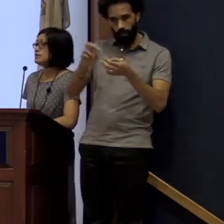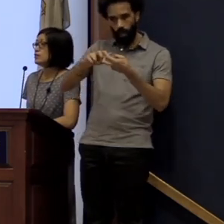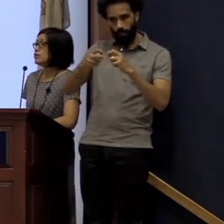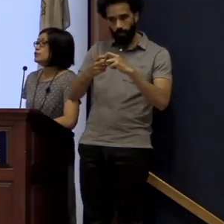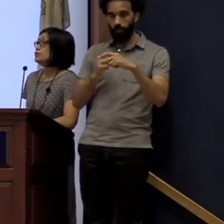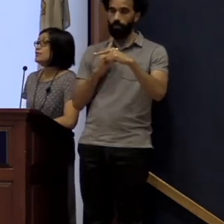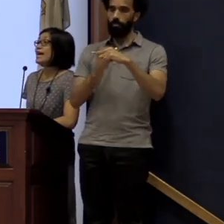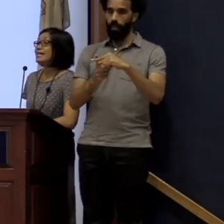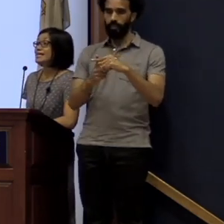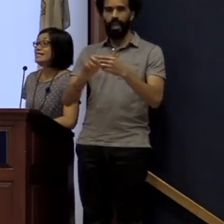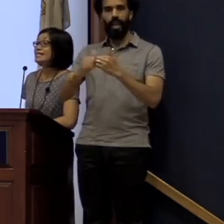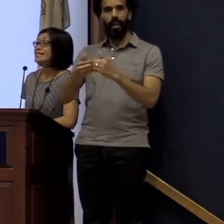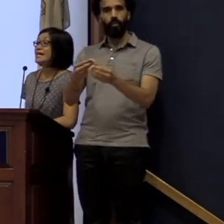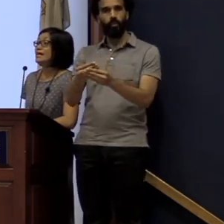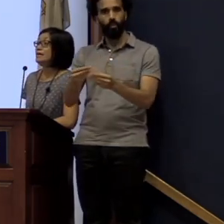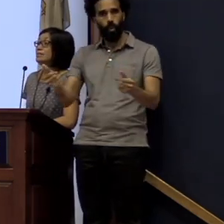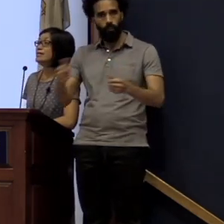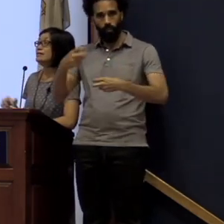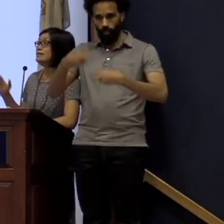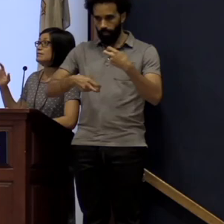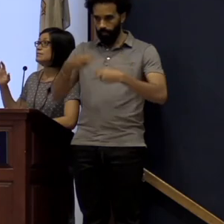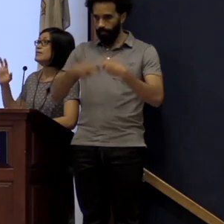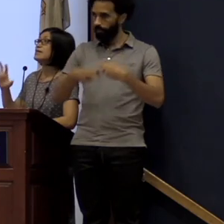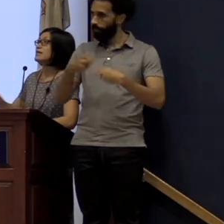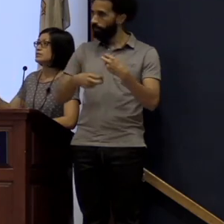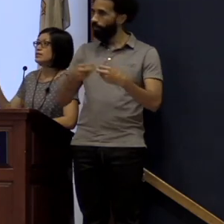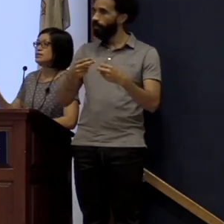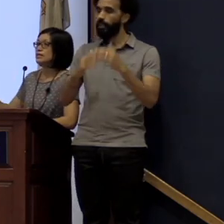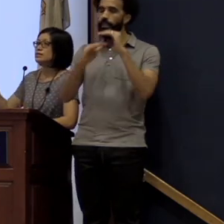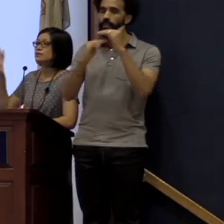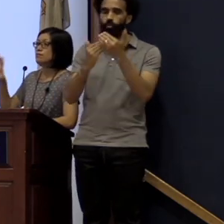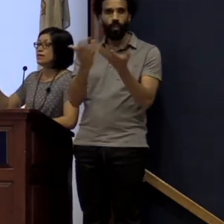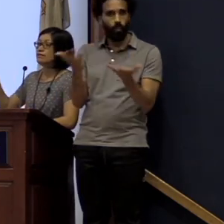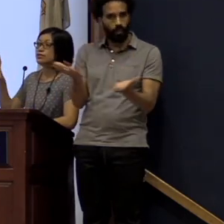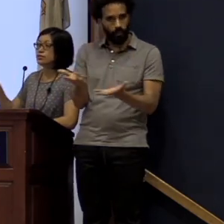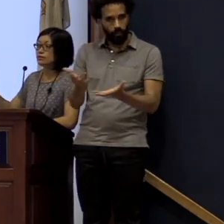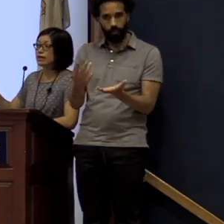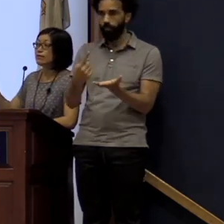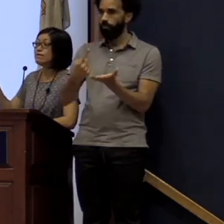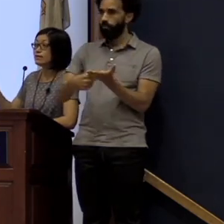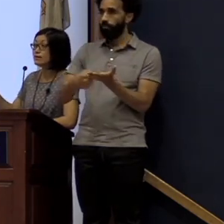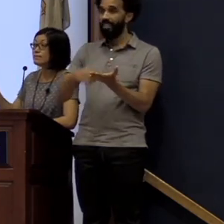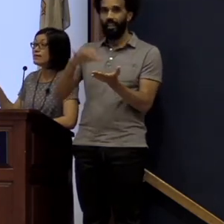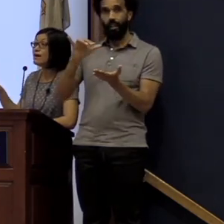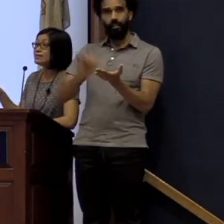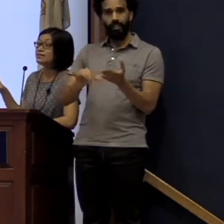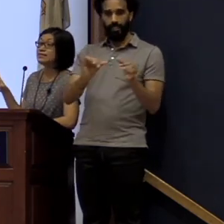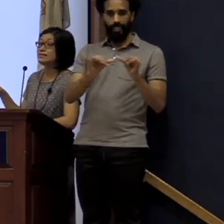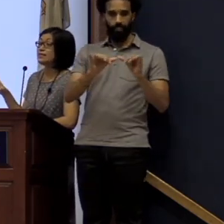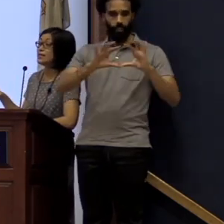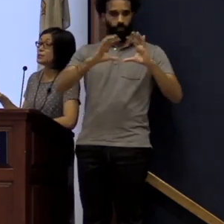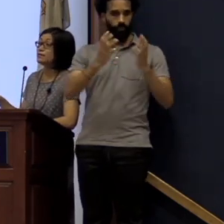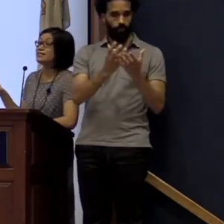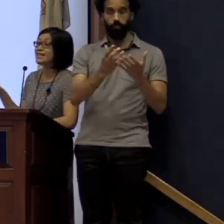So that is in within as we understand it the domain of engineering. However, because this is k-12 science